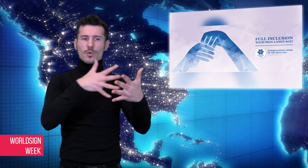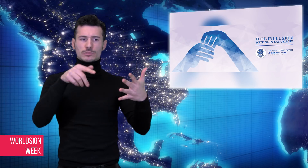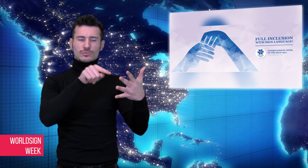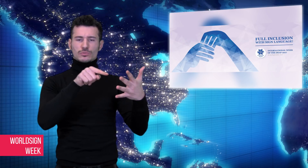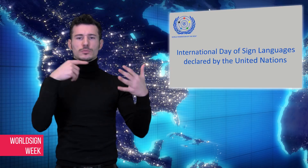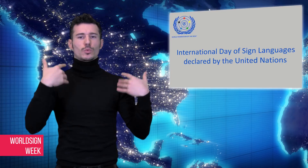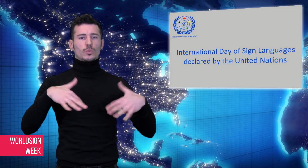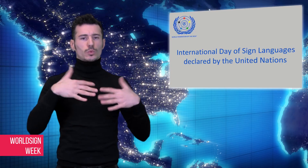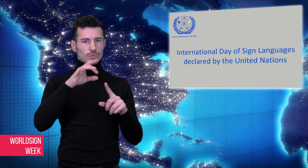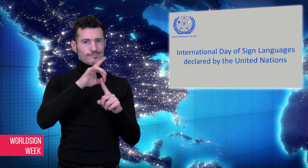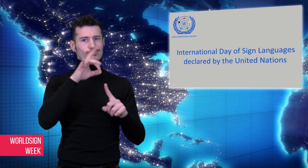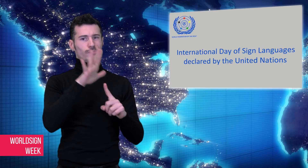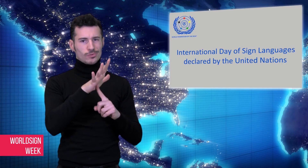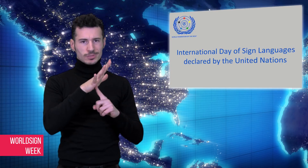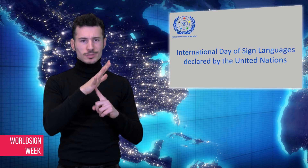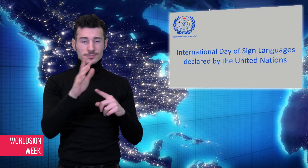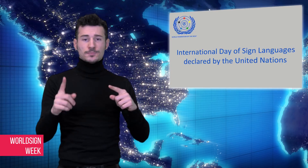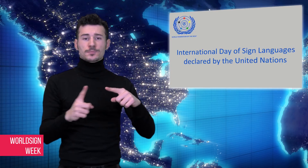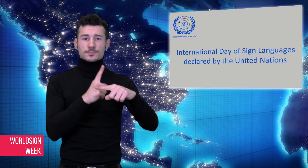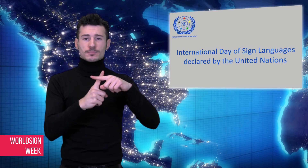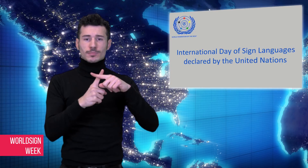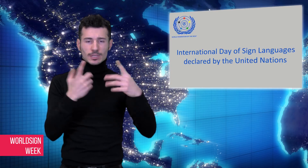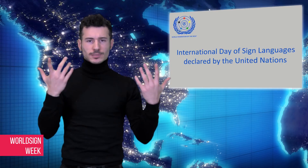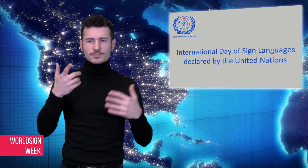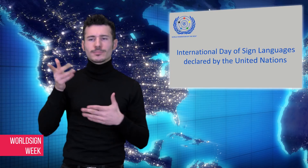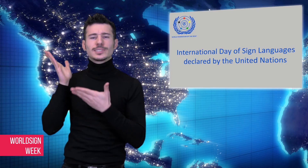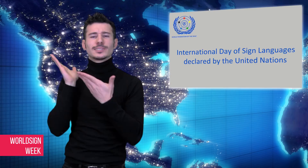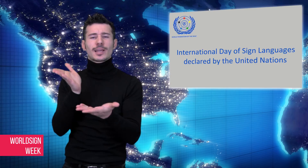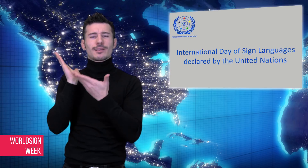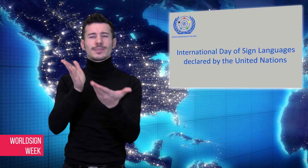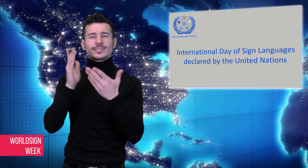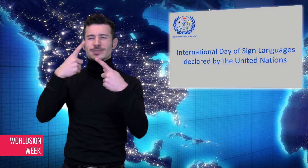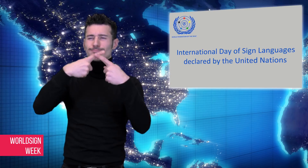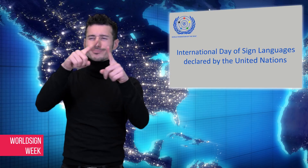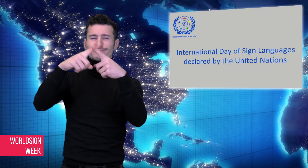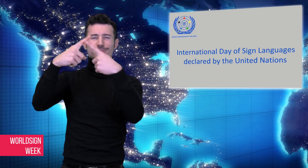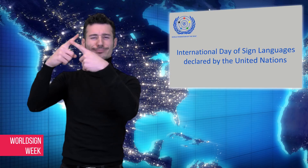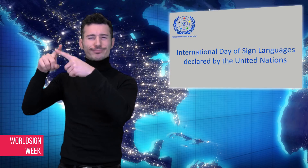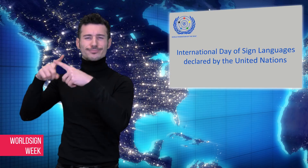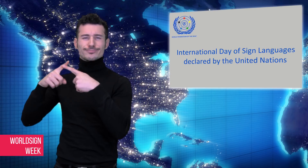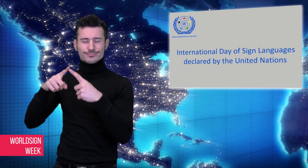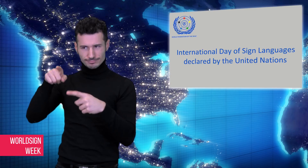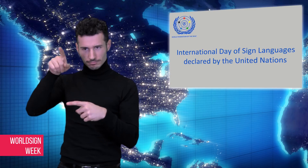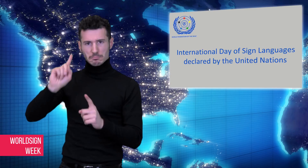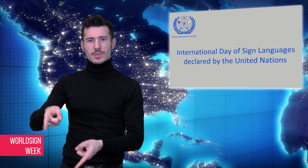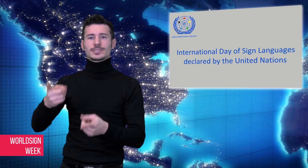importance of use of sign language, and